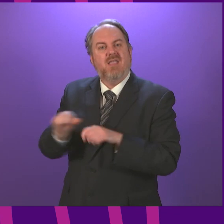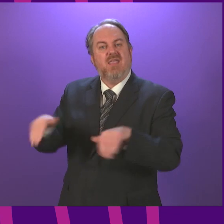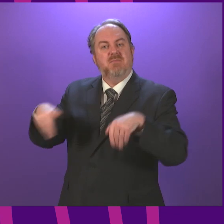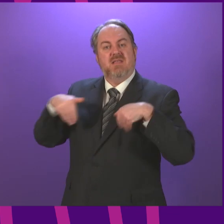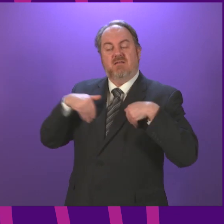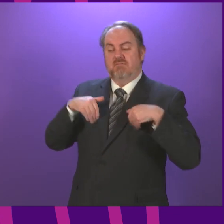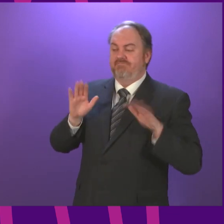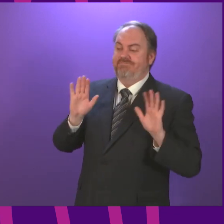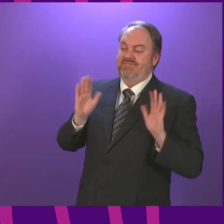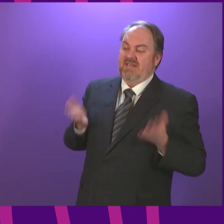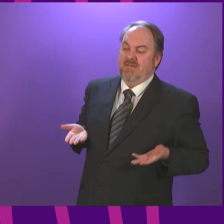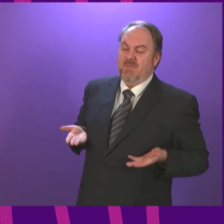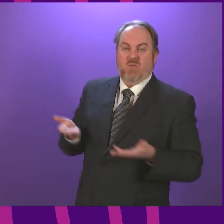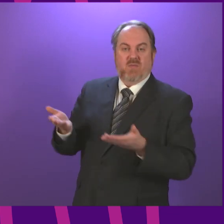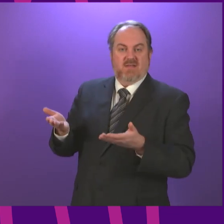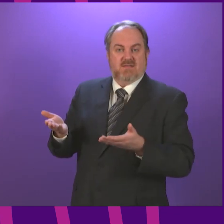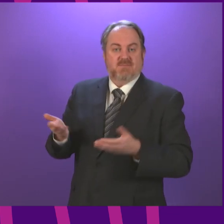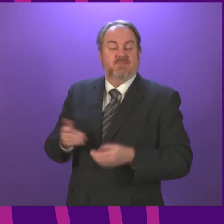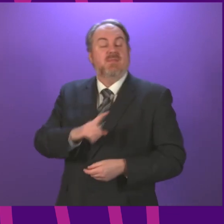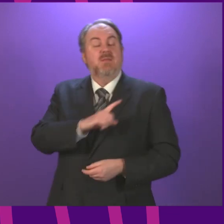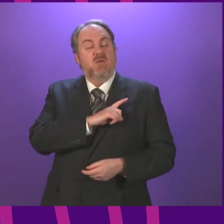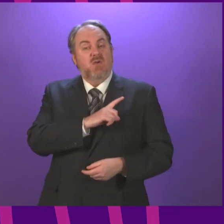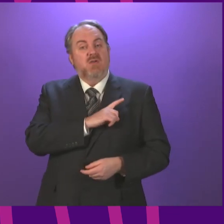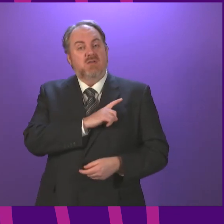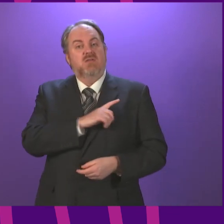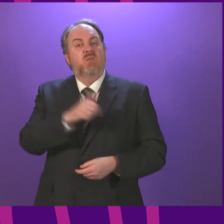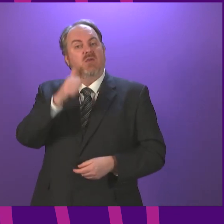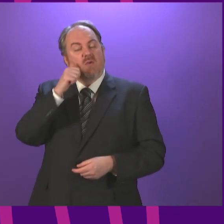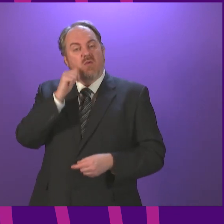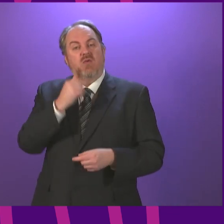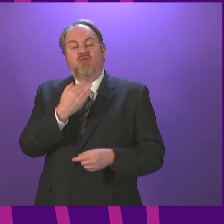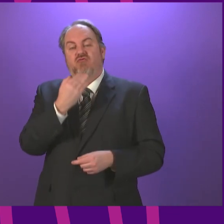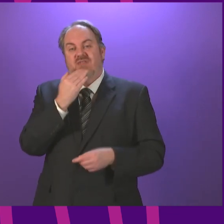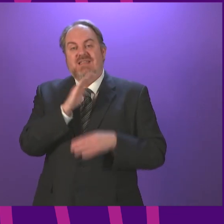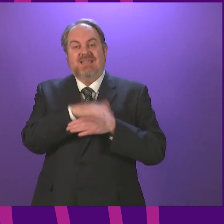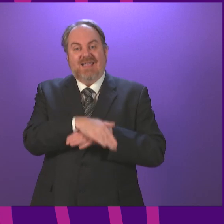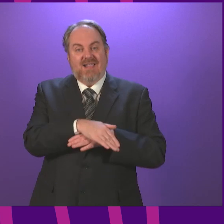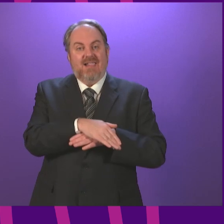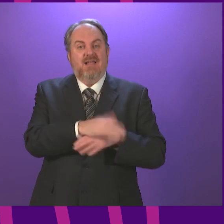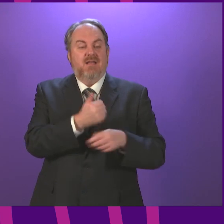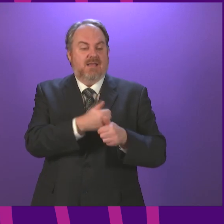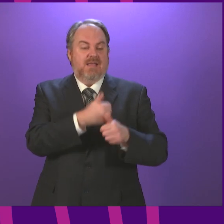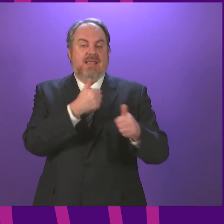There is no doubt that the administration of Greensill Capital will impact on a wide